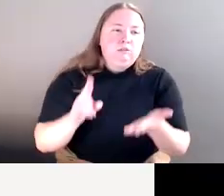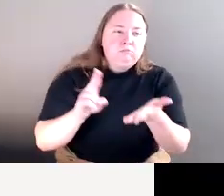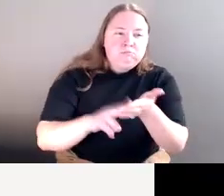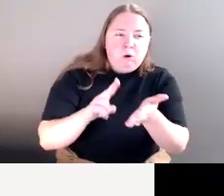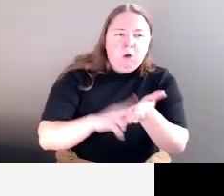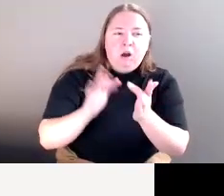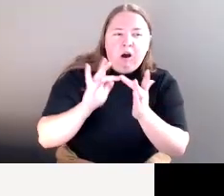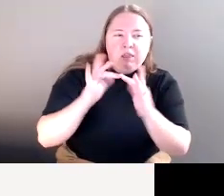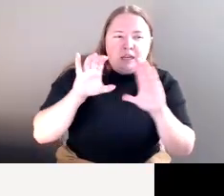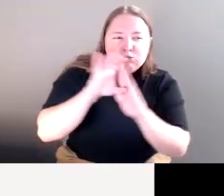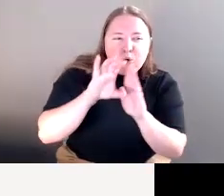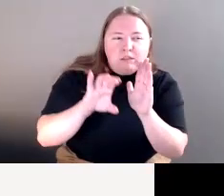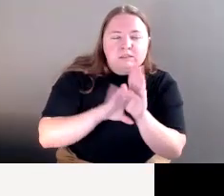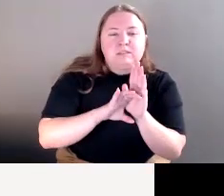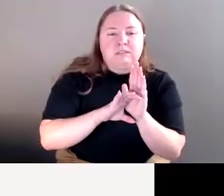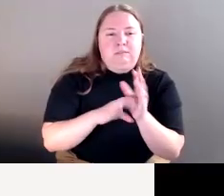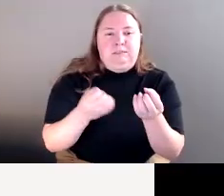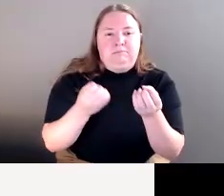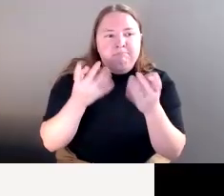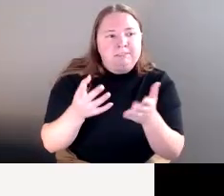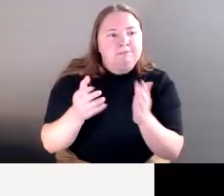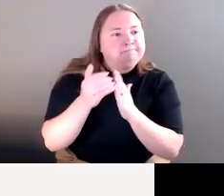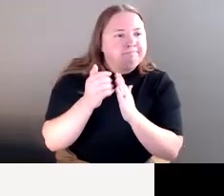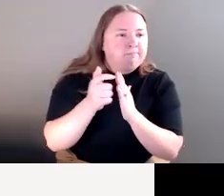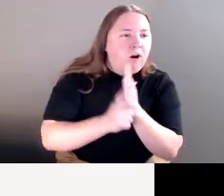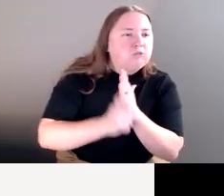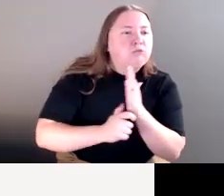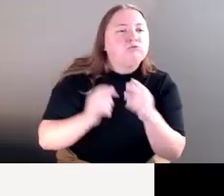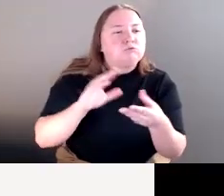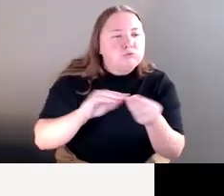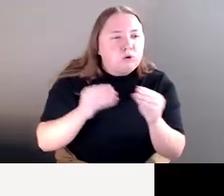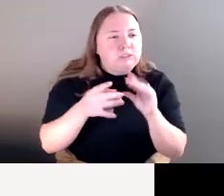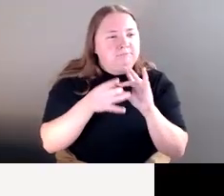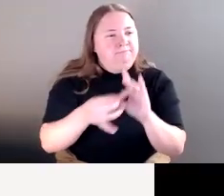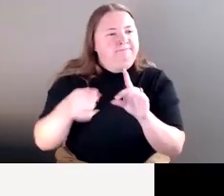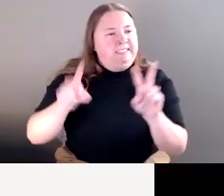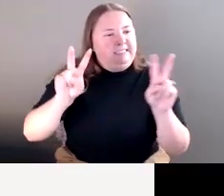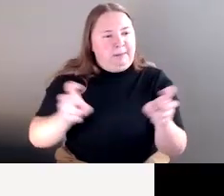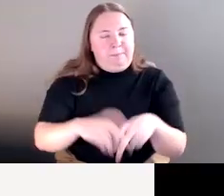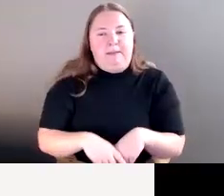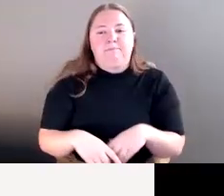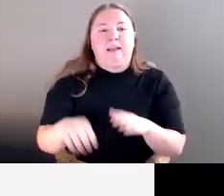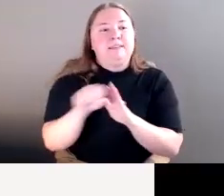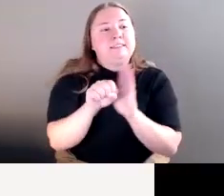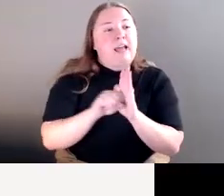There's been again, there's been multiple articles and stories around this at the state chancellor's office.